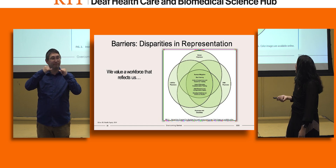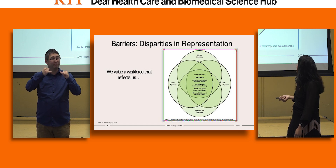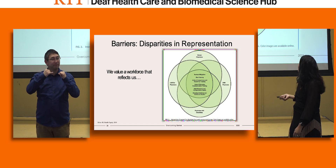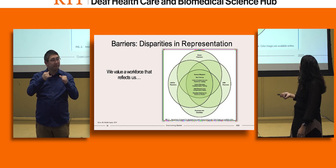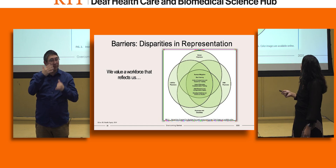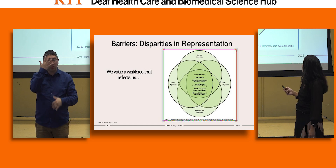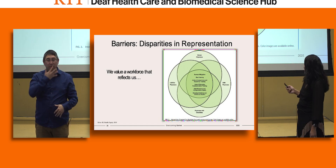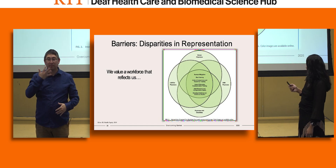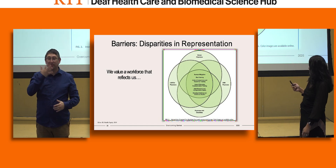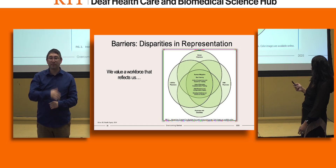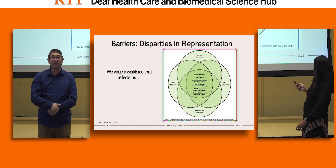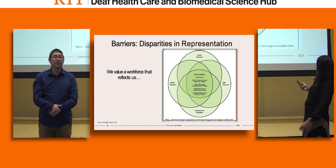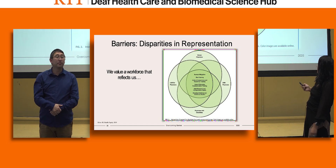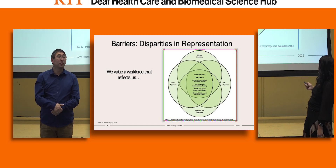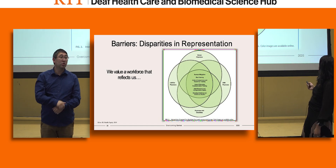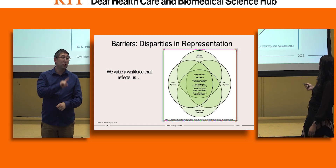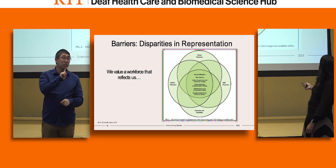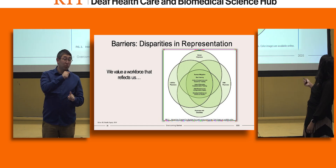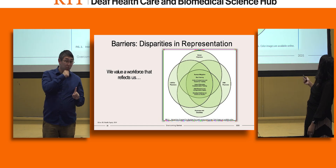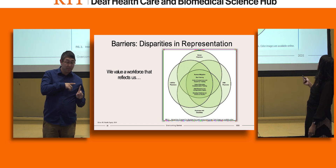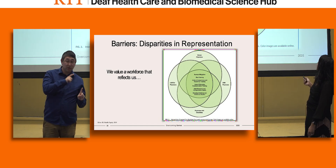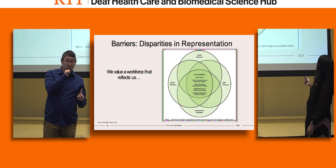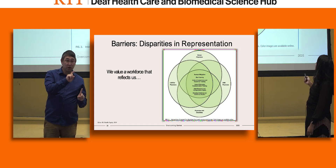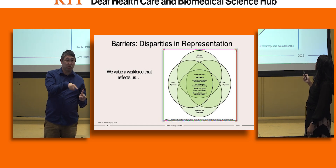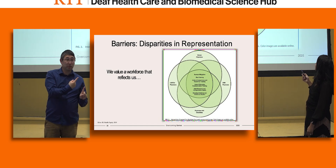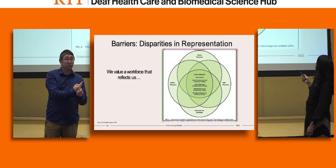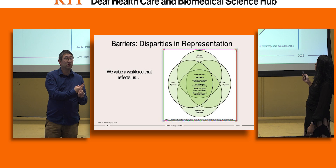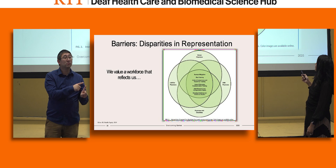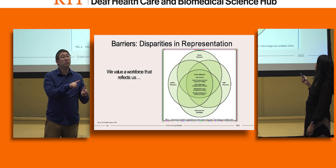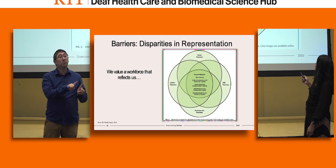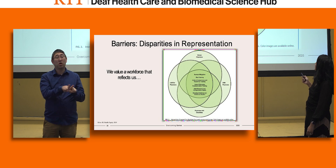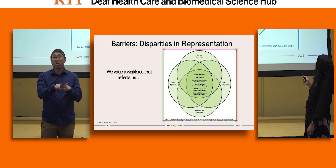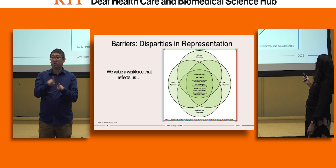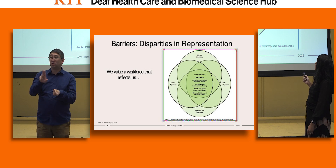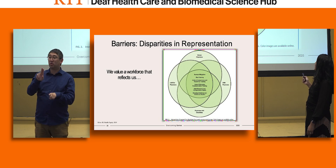And so, not only women physicians,